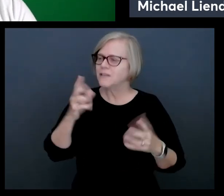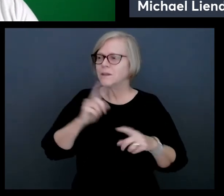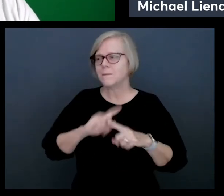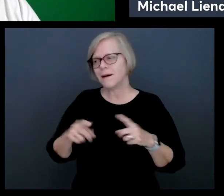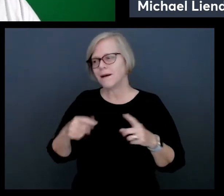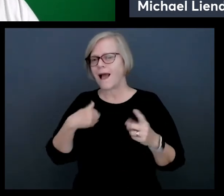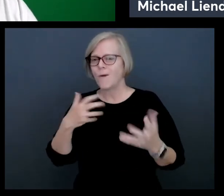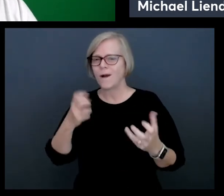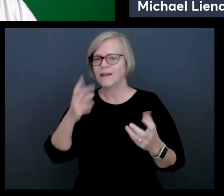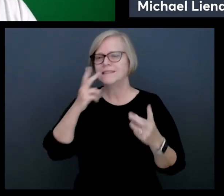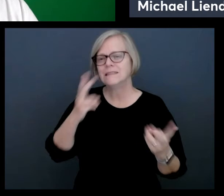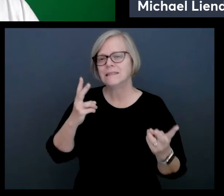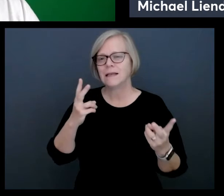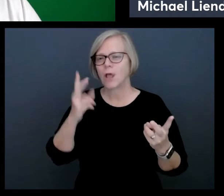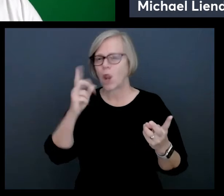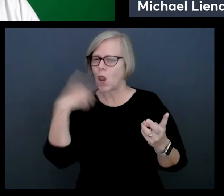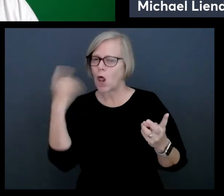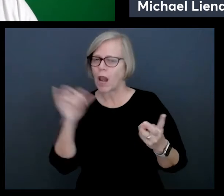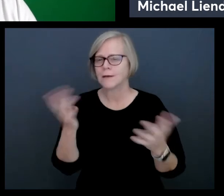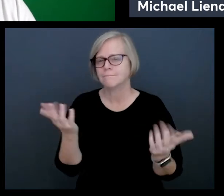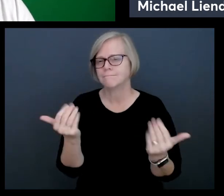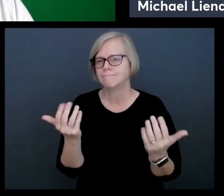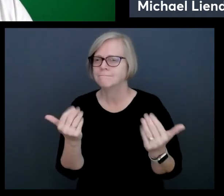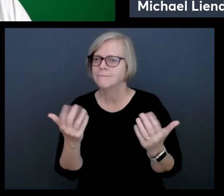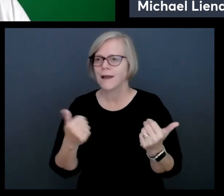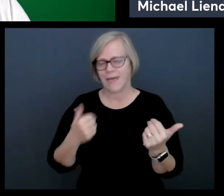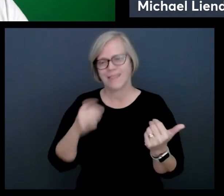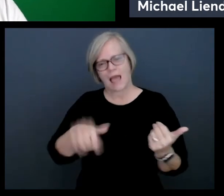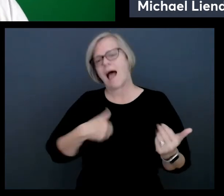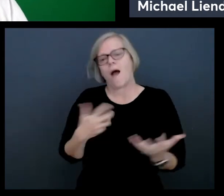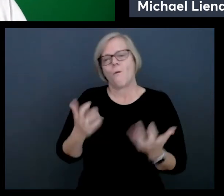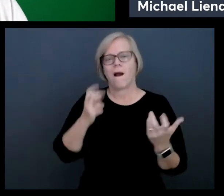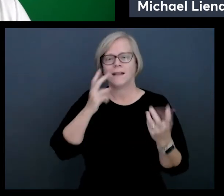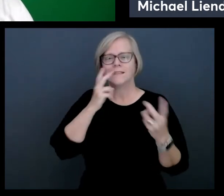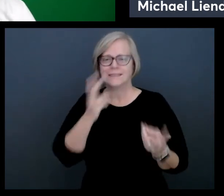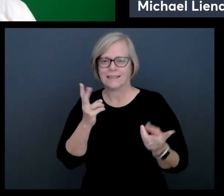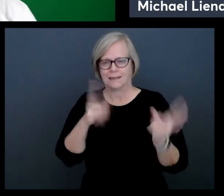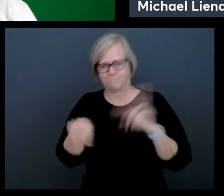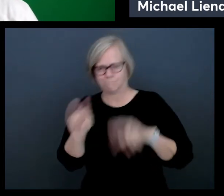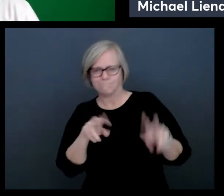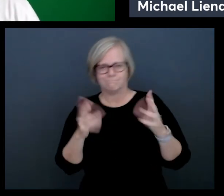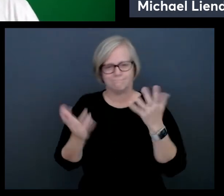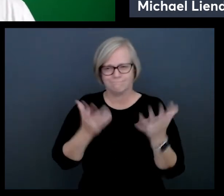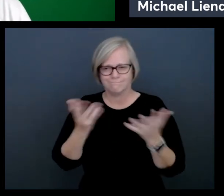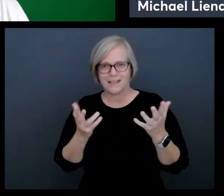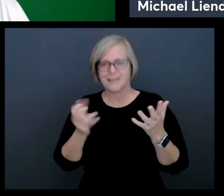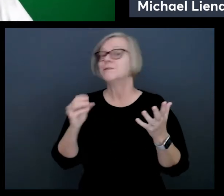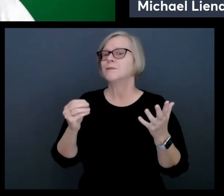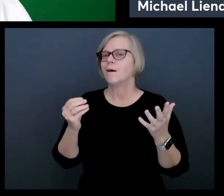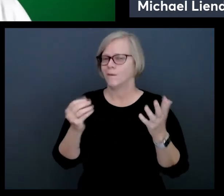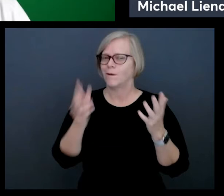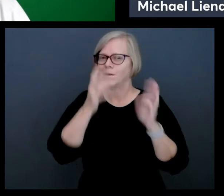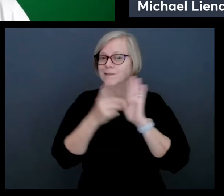but kinda wanna see it in action, right? Like, this is awesome, but I definitely wanna see this in action.